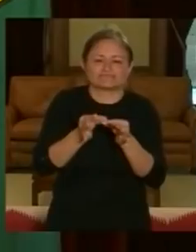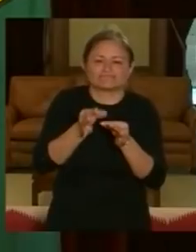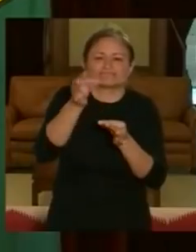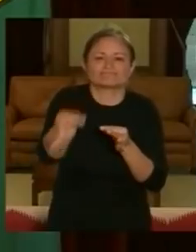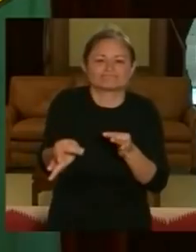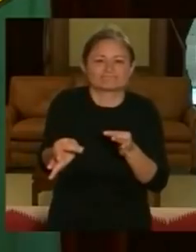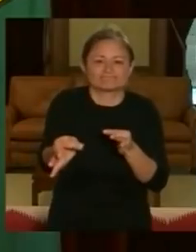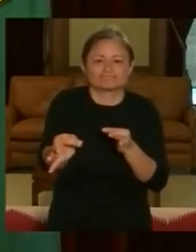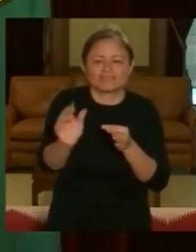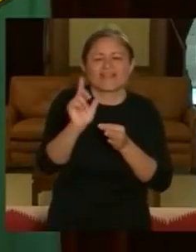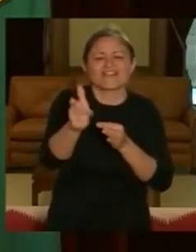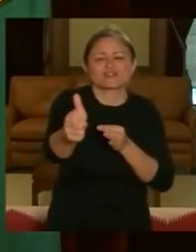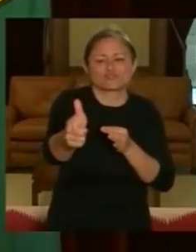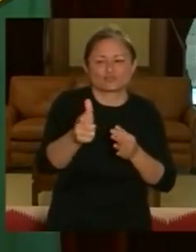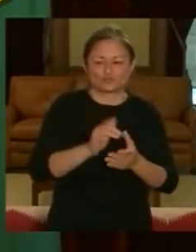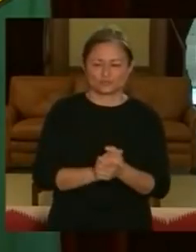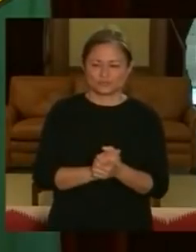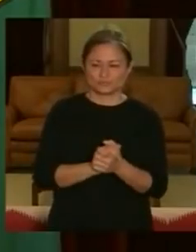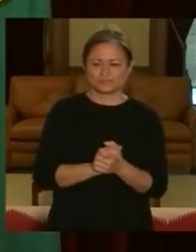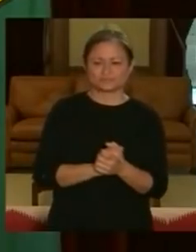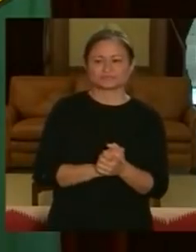A COUPLE OF WEEKS, EVEN THESE